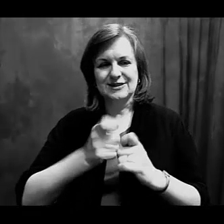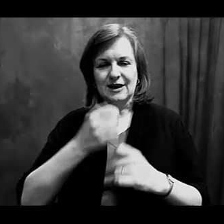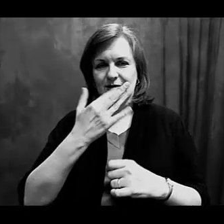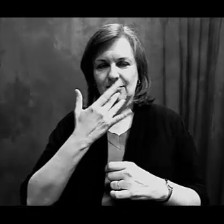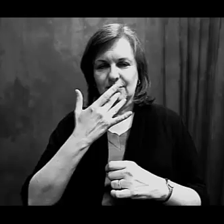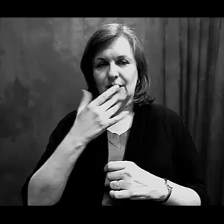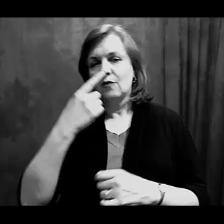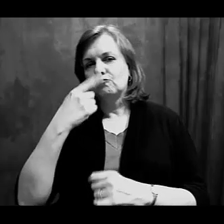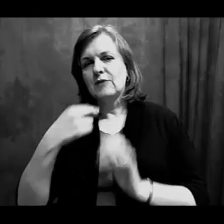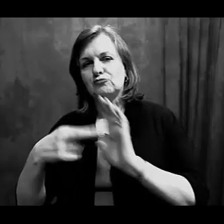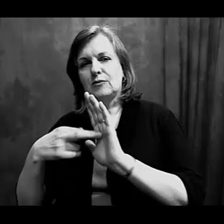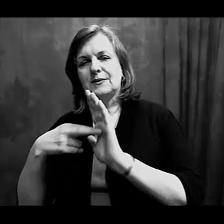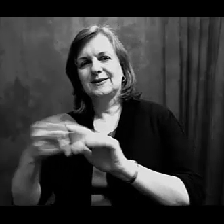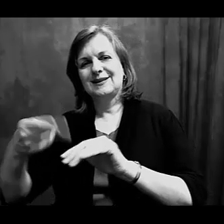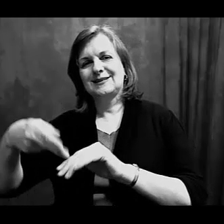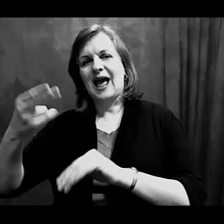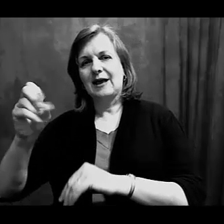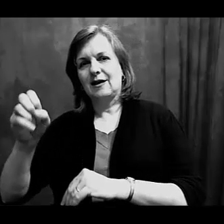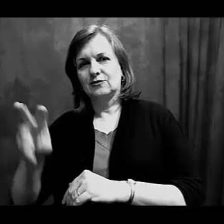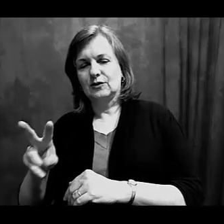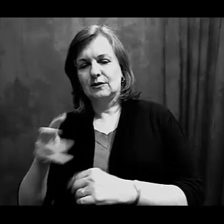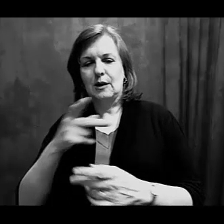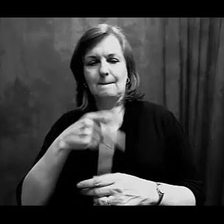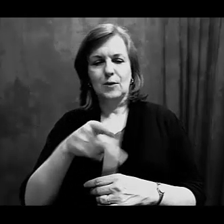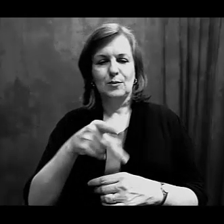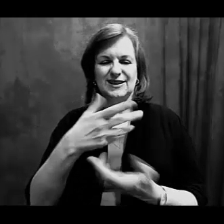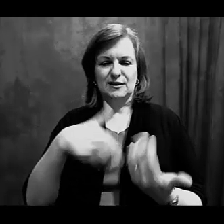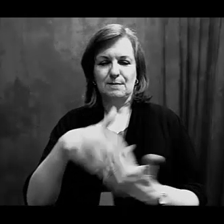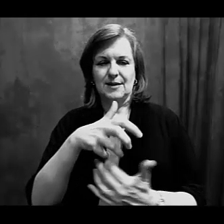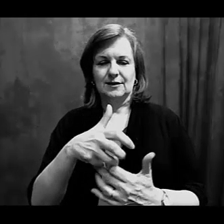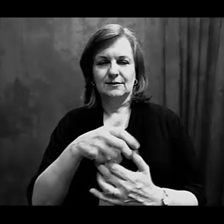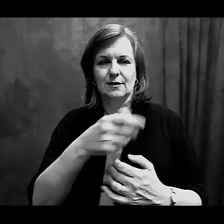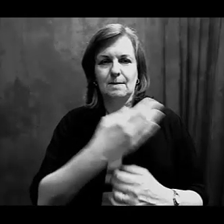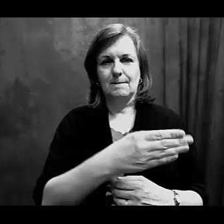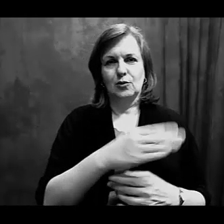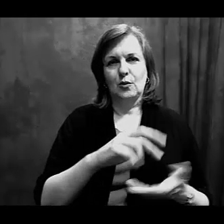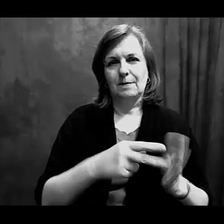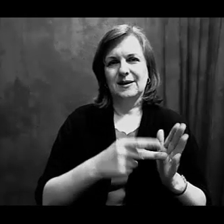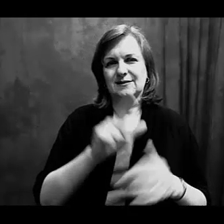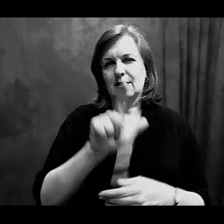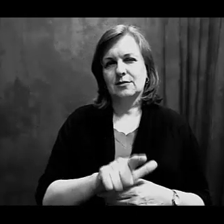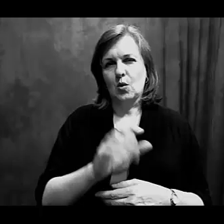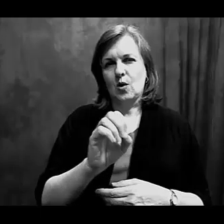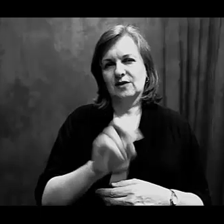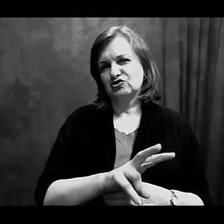oxygen purple equals a mix blue equals low oxygen